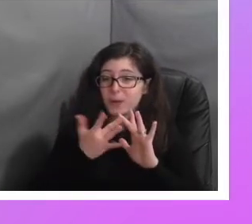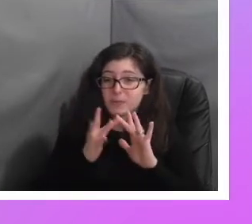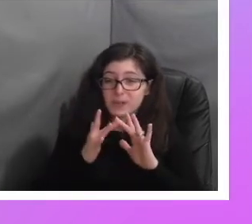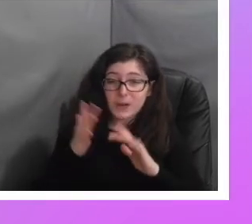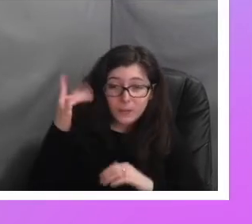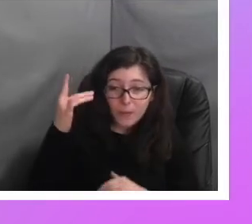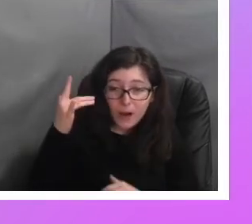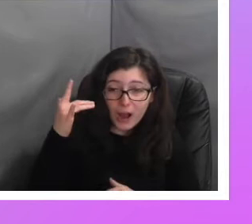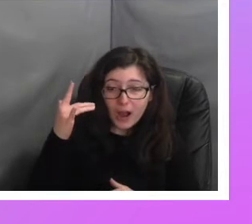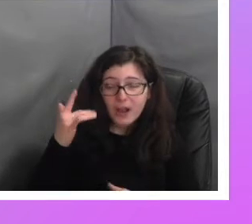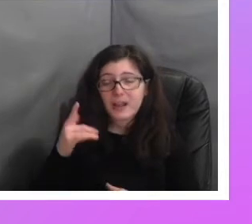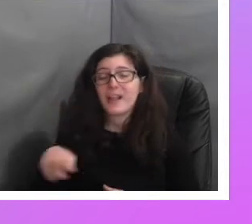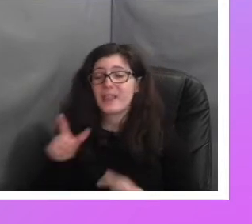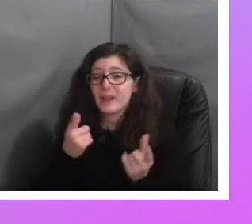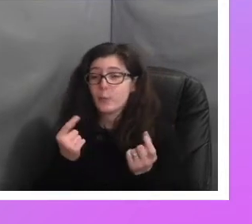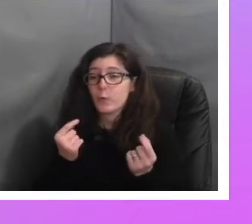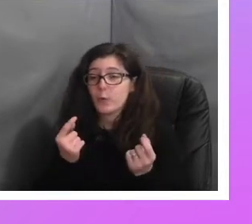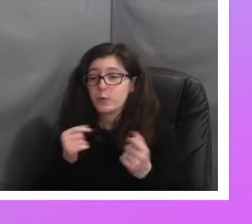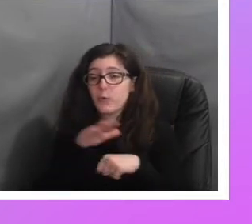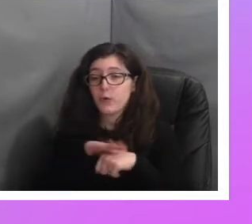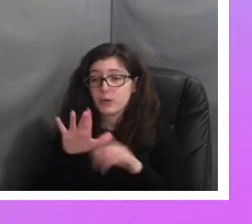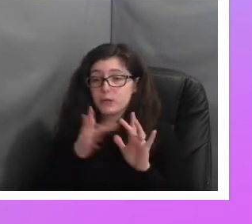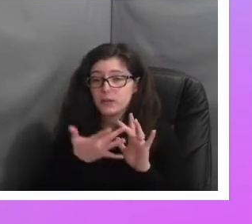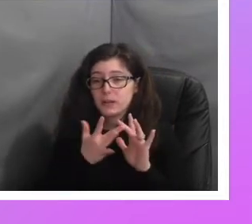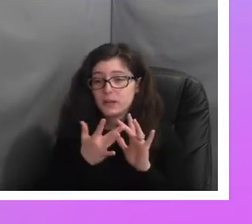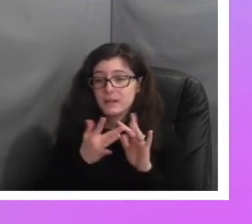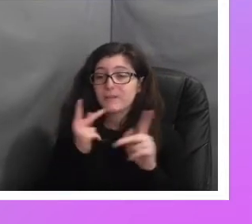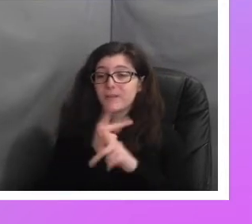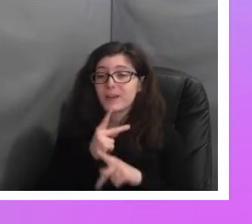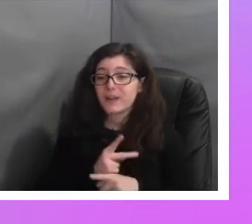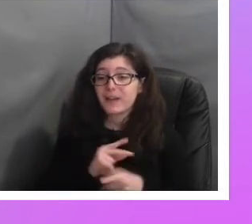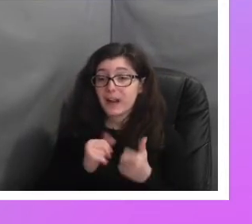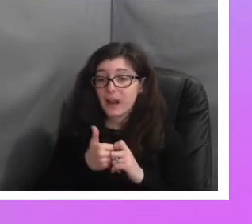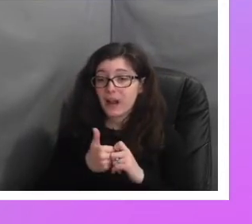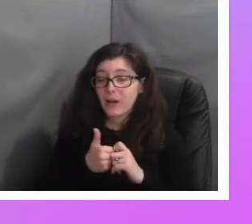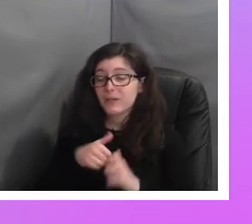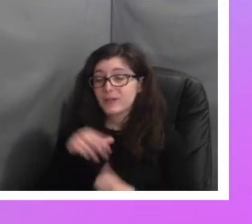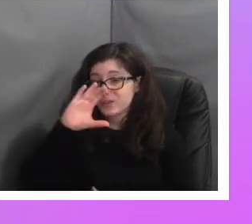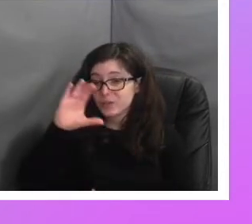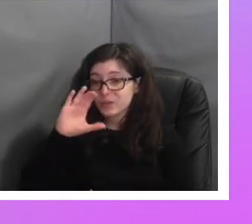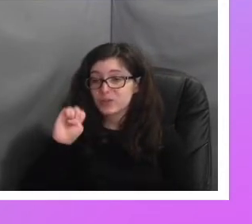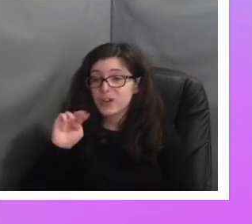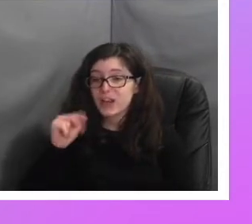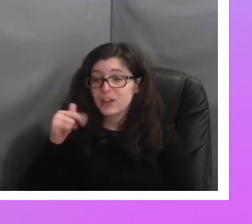so figuring out what are my most important things and priority could be based on that.